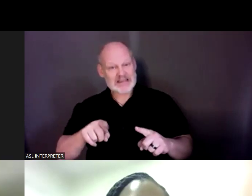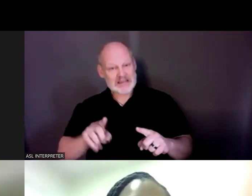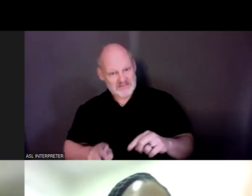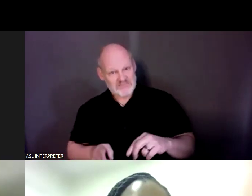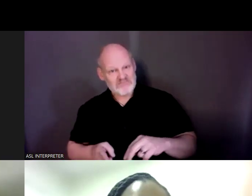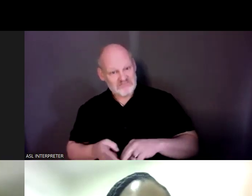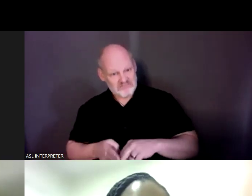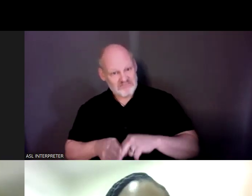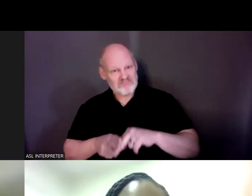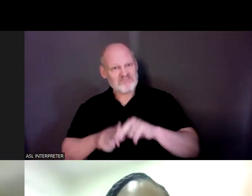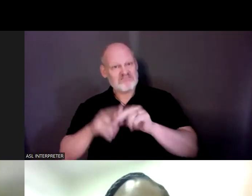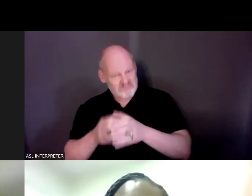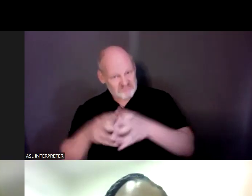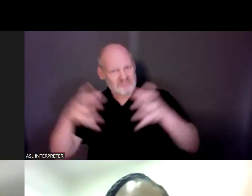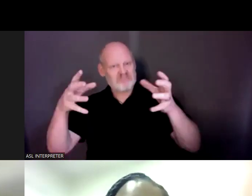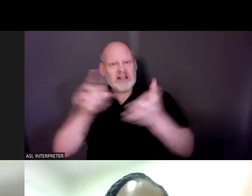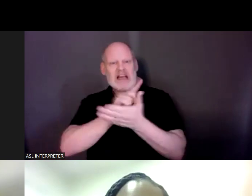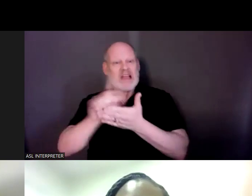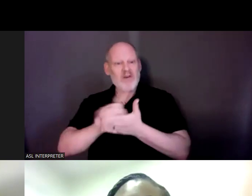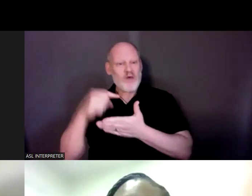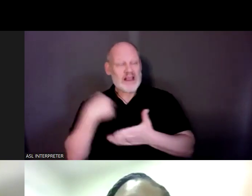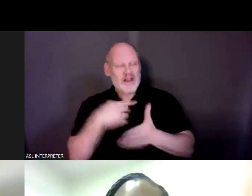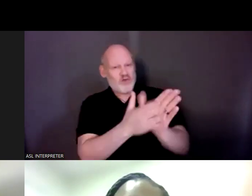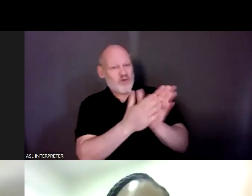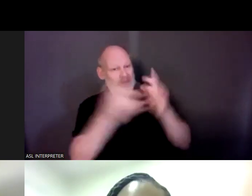the school with the best attendance but also the school that had the most improvement from last